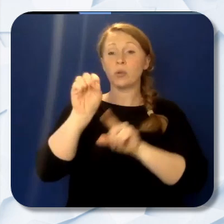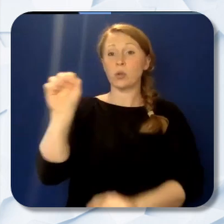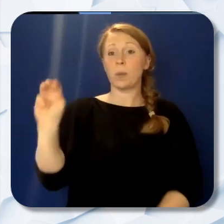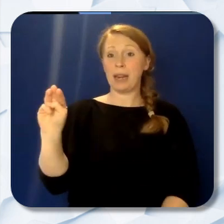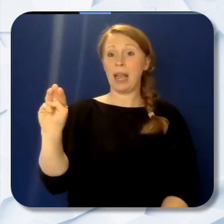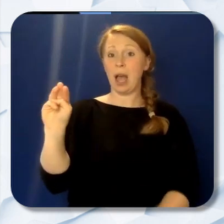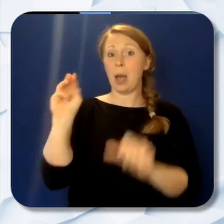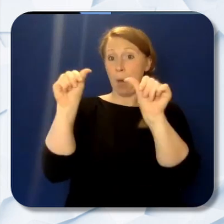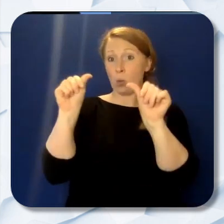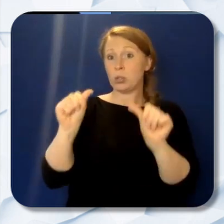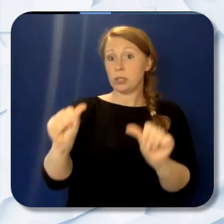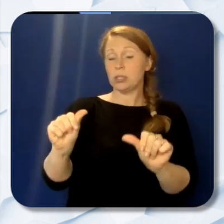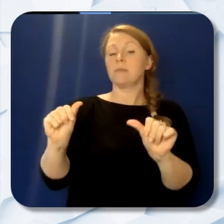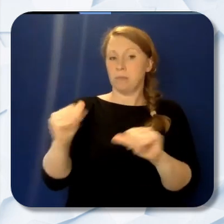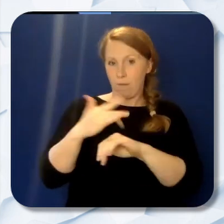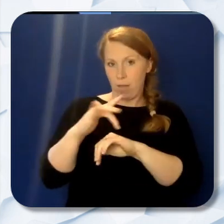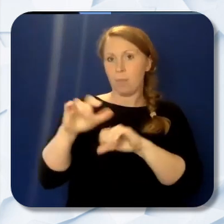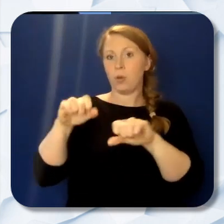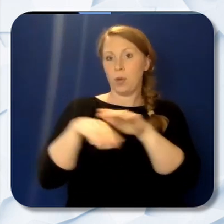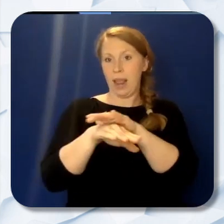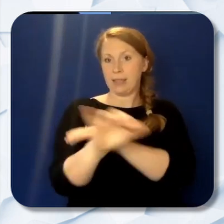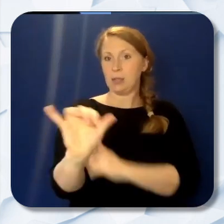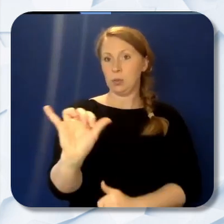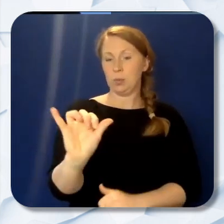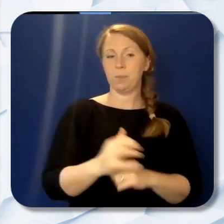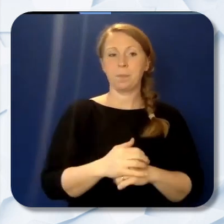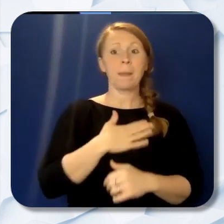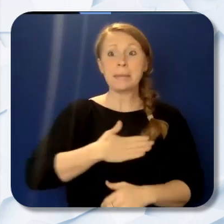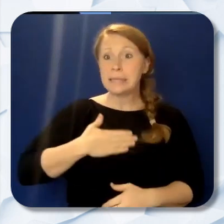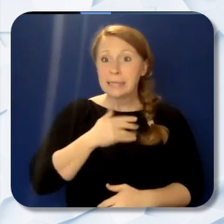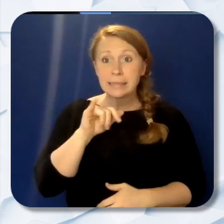are available that anybody could access. Please Don't, hesitate to reach out. We are